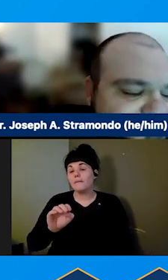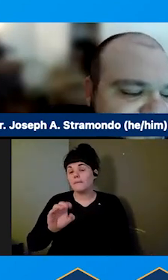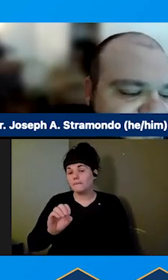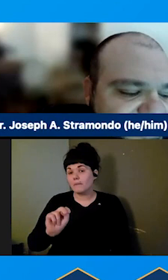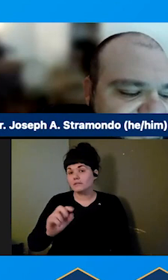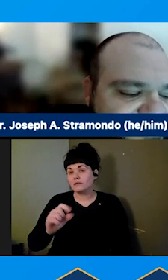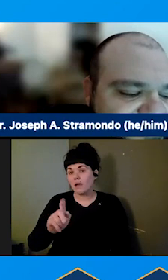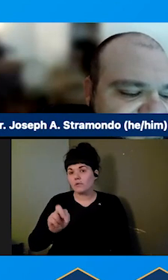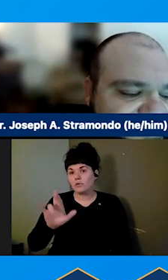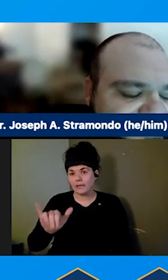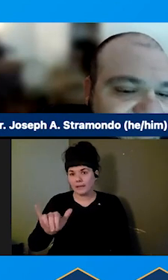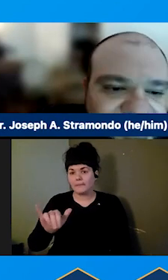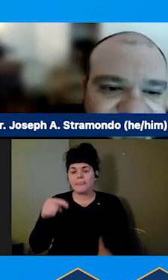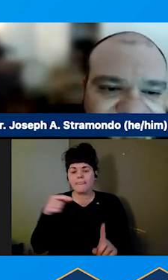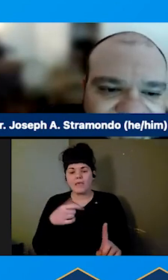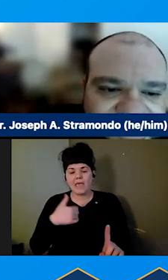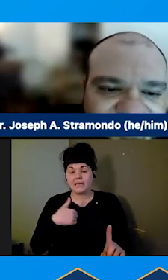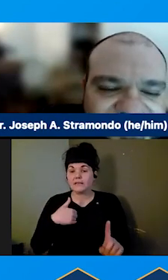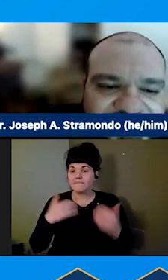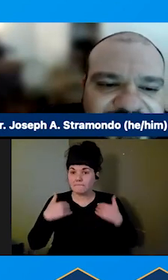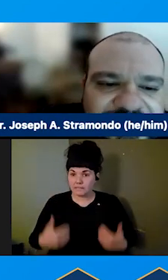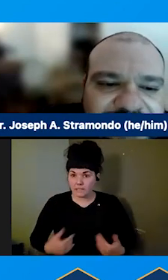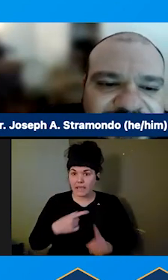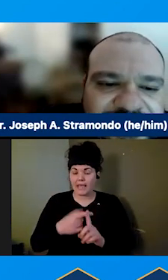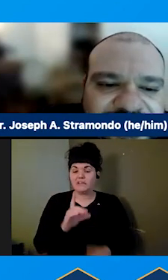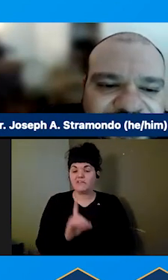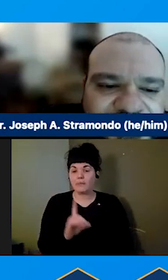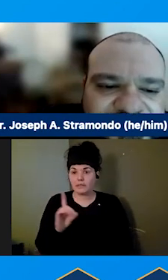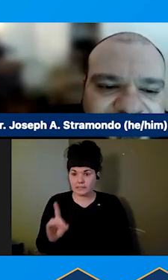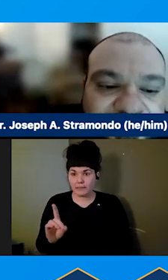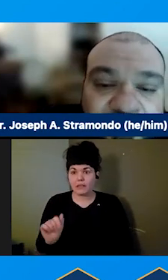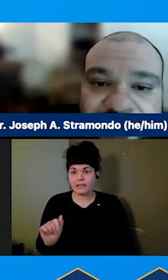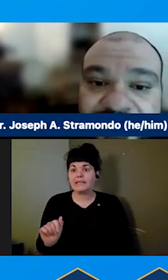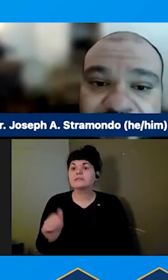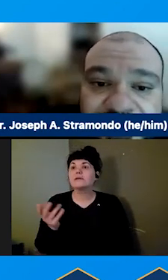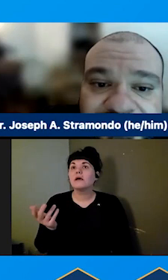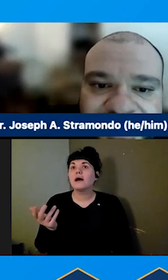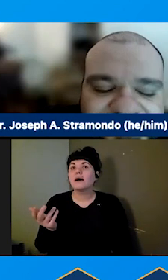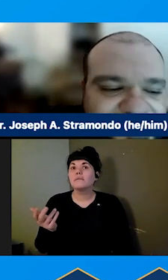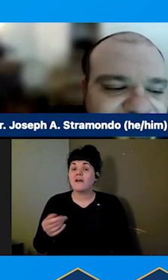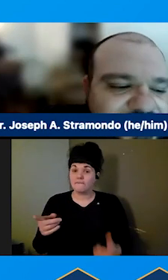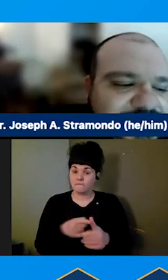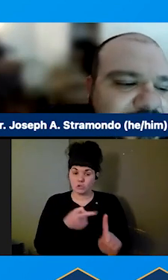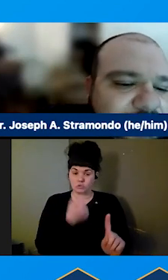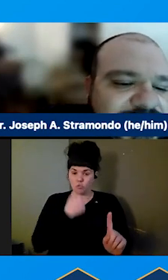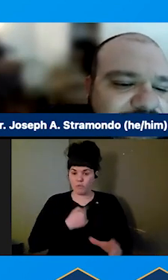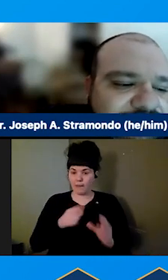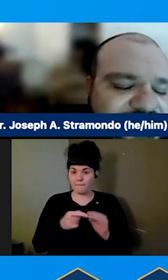both fizz Cal and developmental disability!$!!!!!! disabilities first told me about